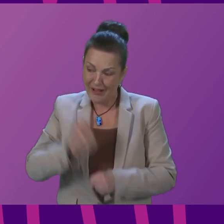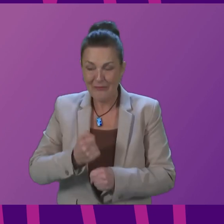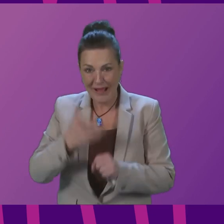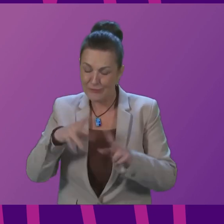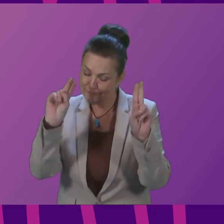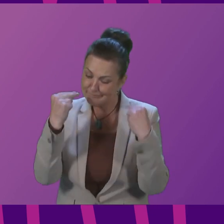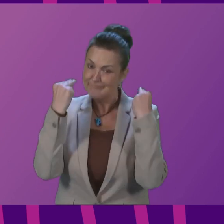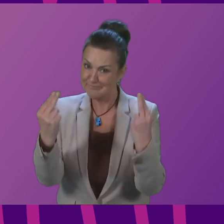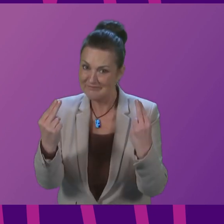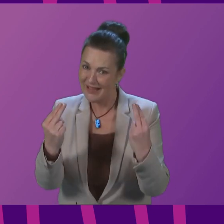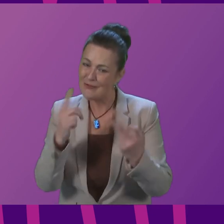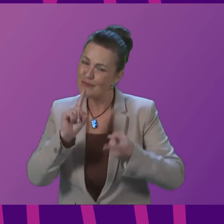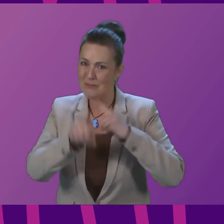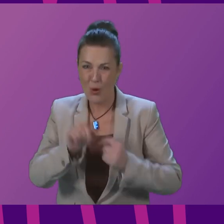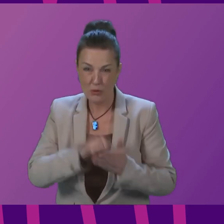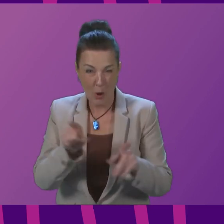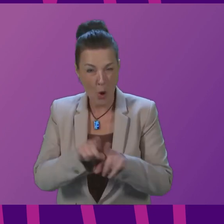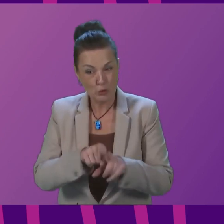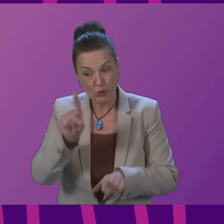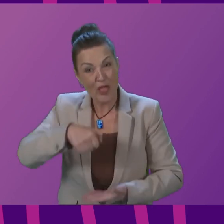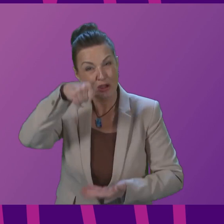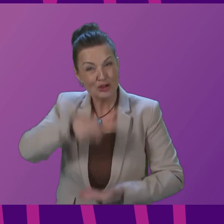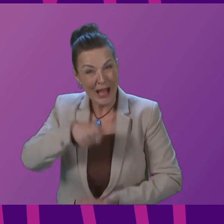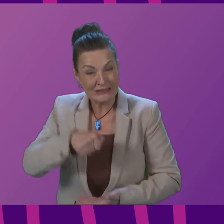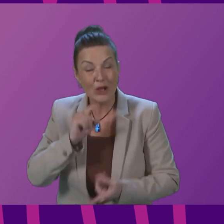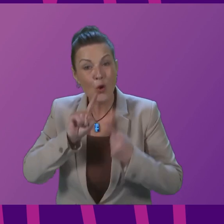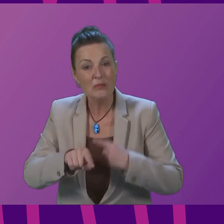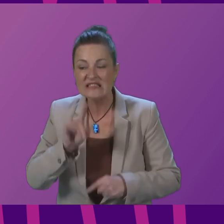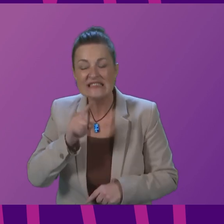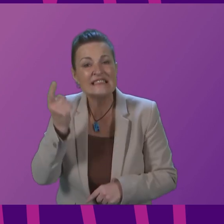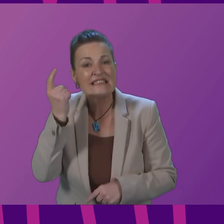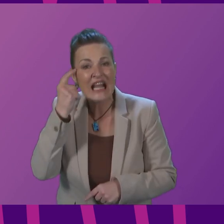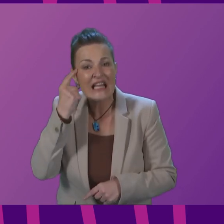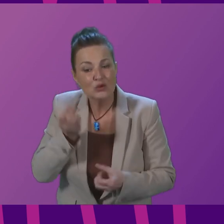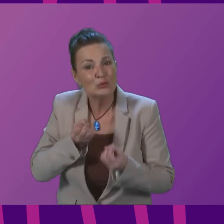The chancellor’s comment that it would be “silly” to provide help for people is